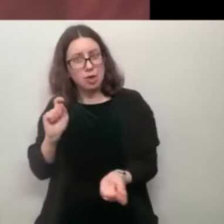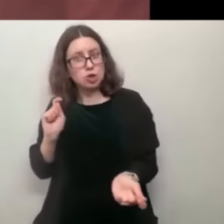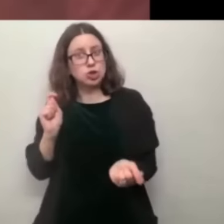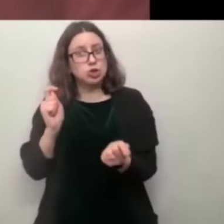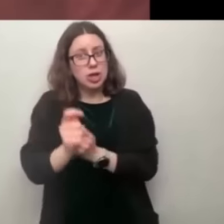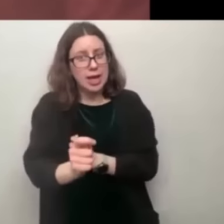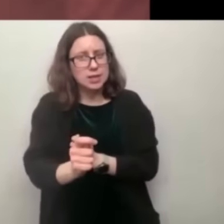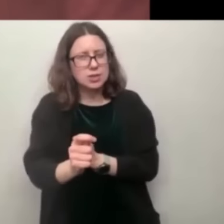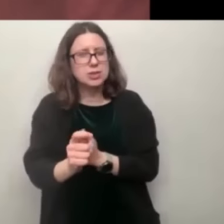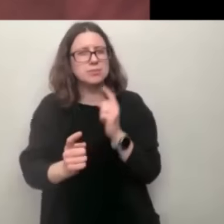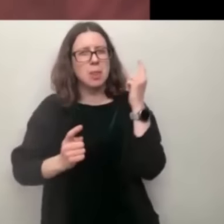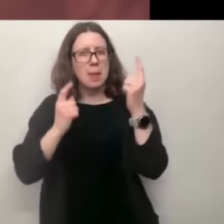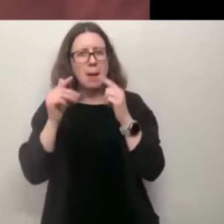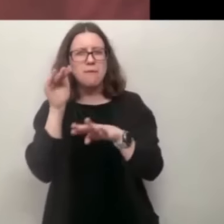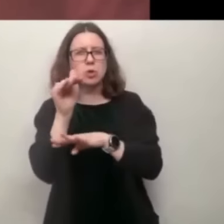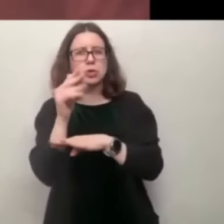will be our own legacy.